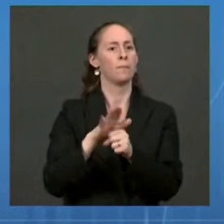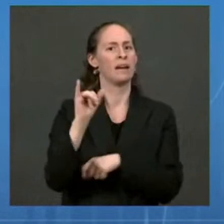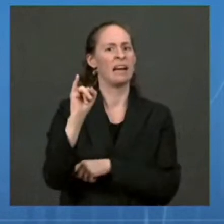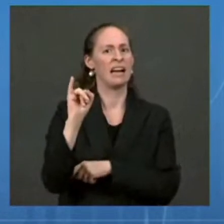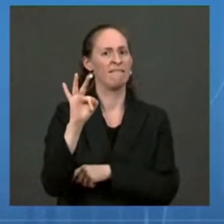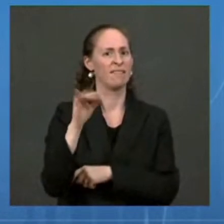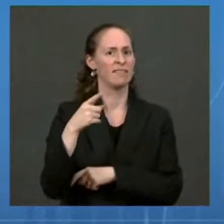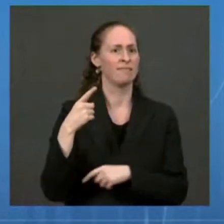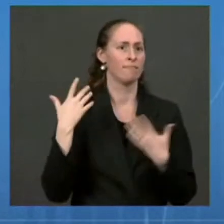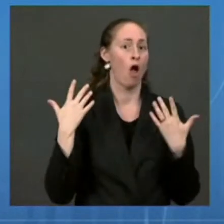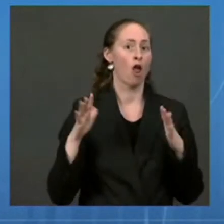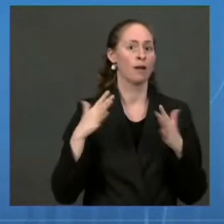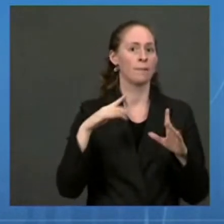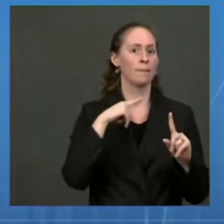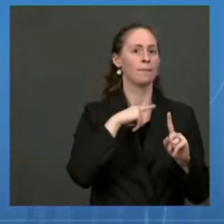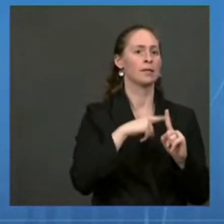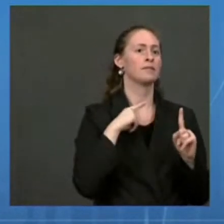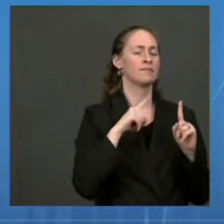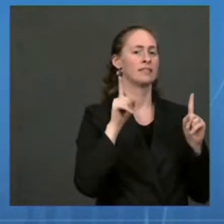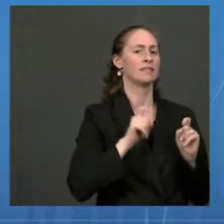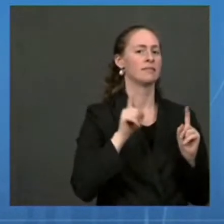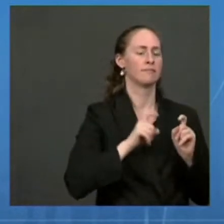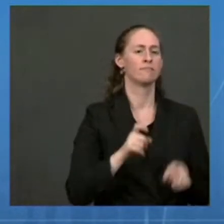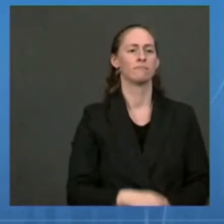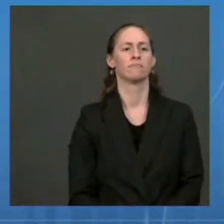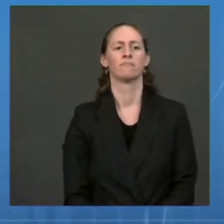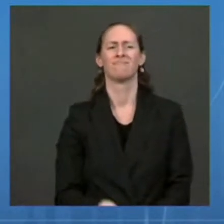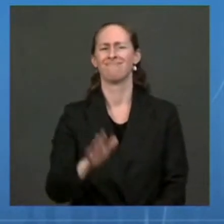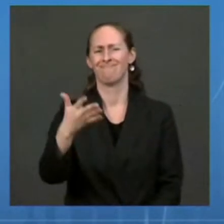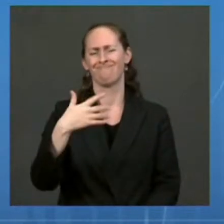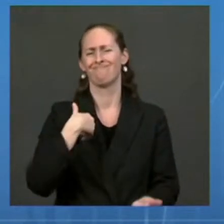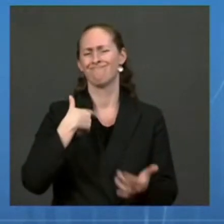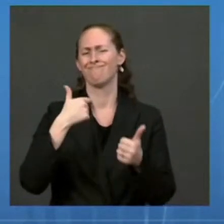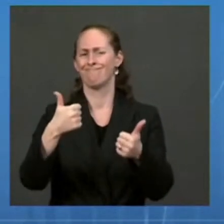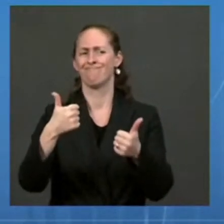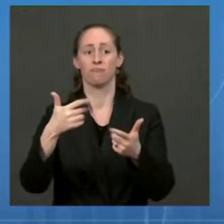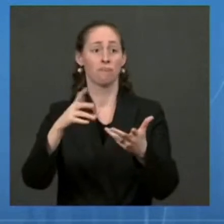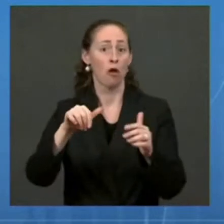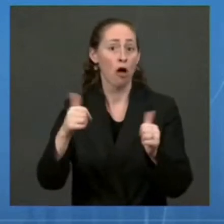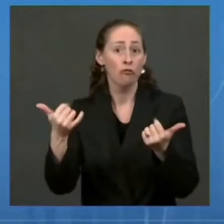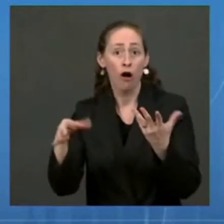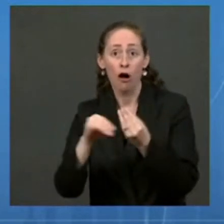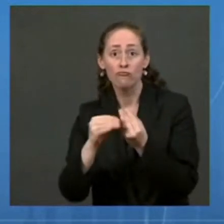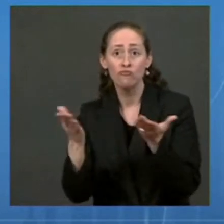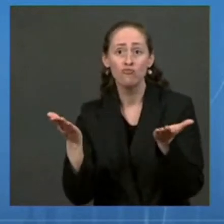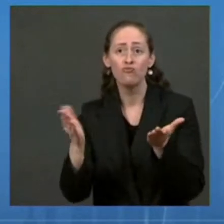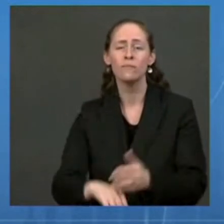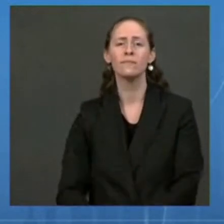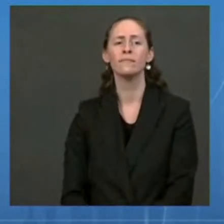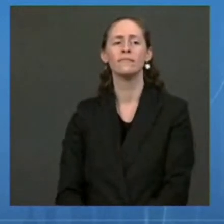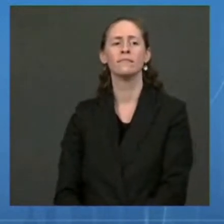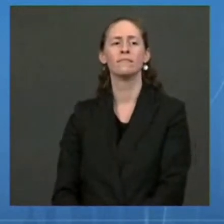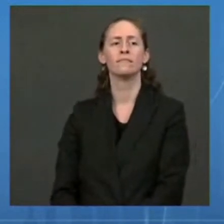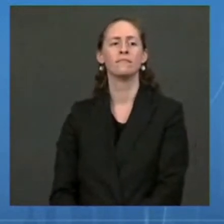IS QUITE HIGH AND WHEN THEY RECEIVED THE POSITIVE TEST THEY ARE RECOMMENDED TO HAVE THE PCR TEST TO HAVE THE CONFIRMATION